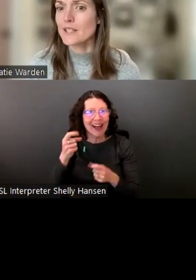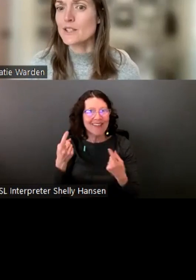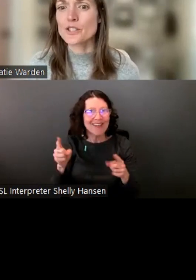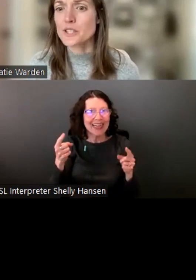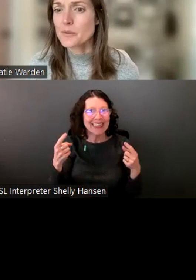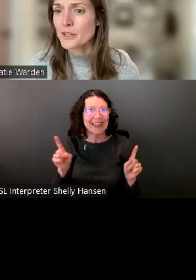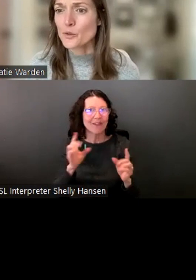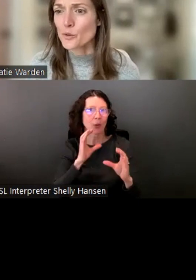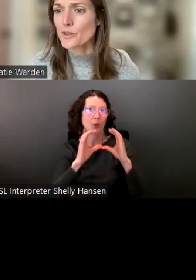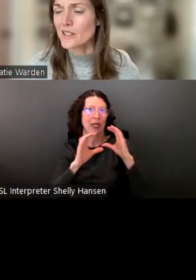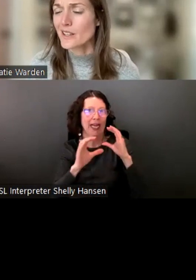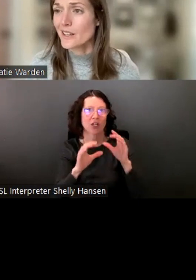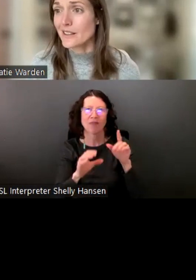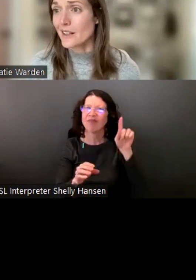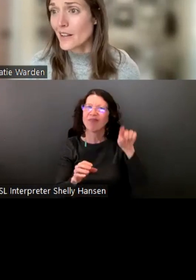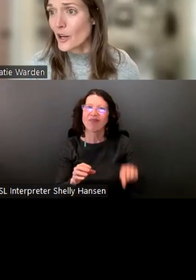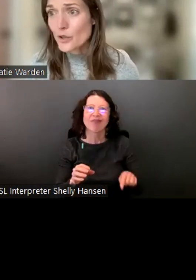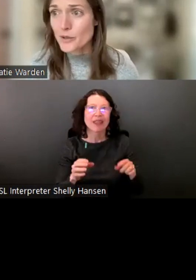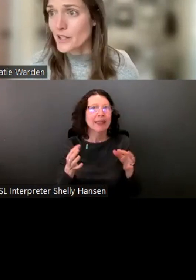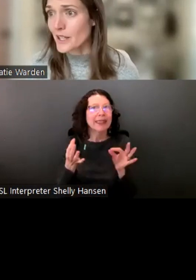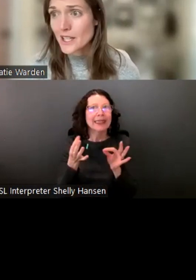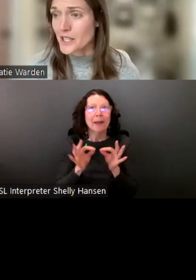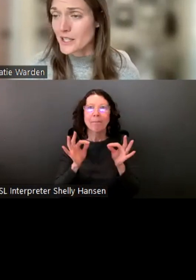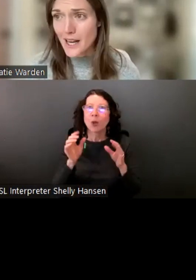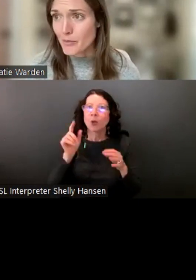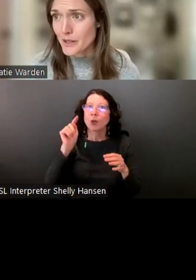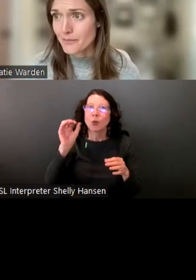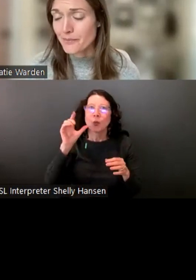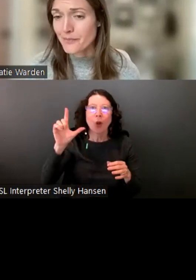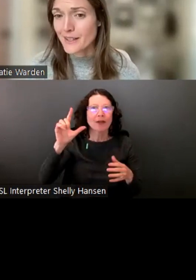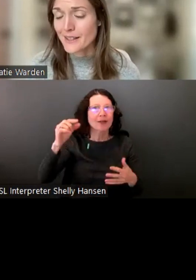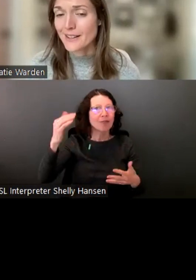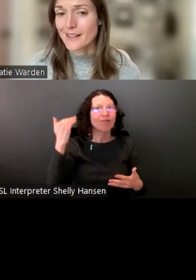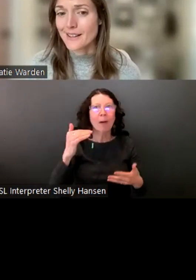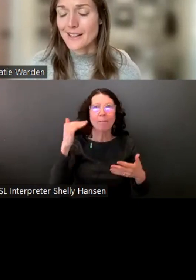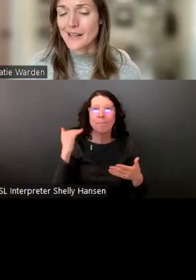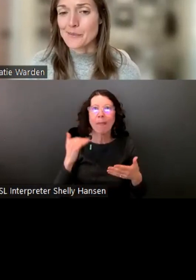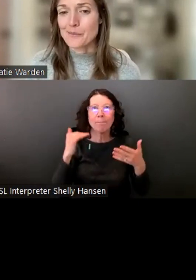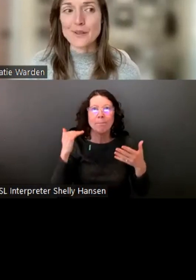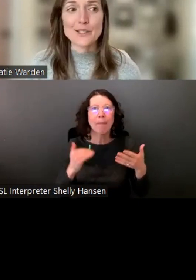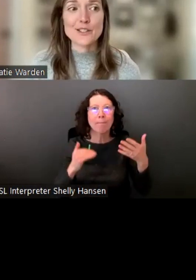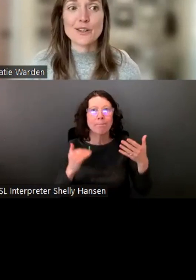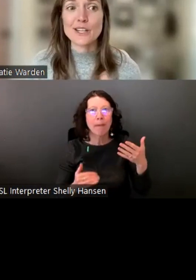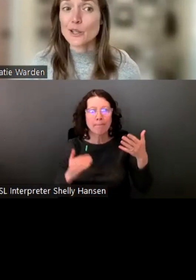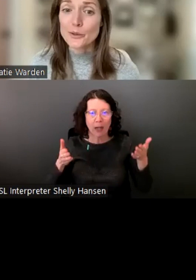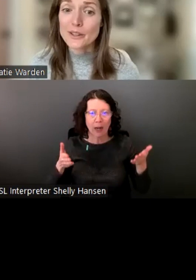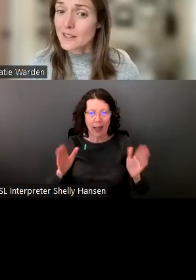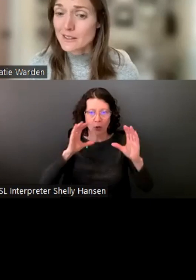These are simply tools that allow communication to happen. And so they include things